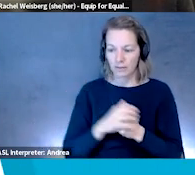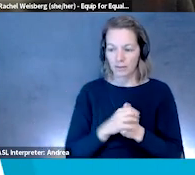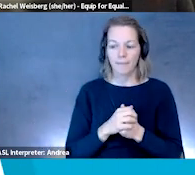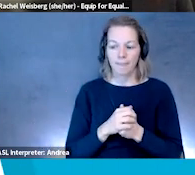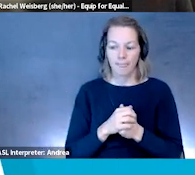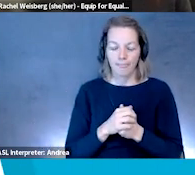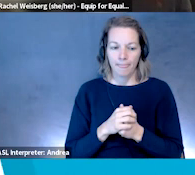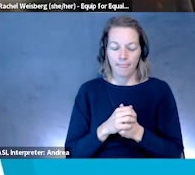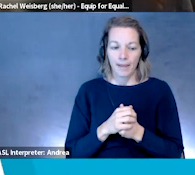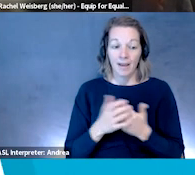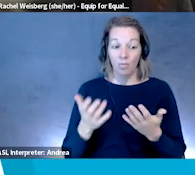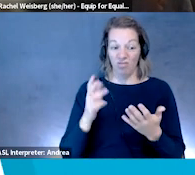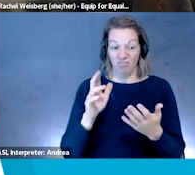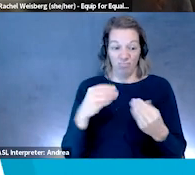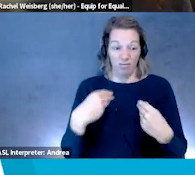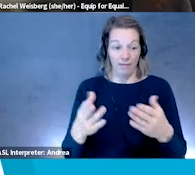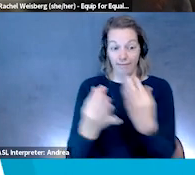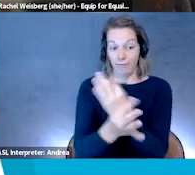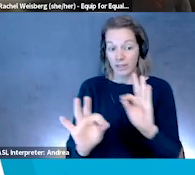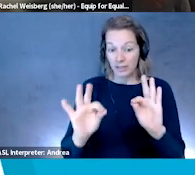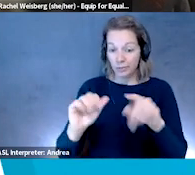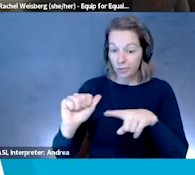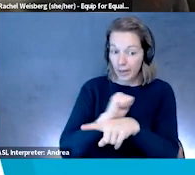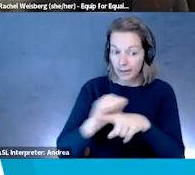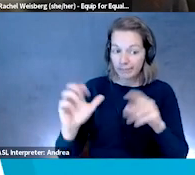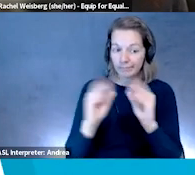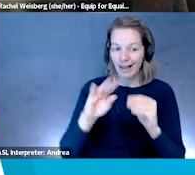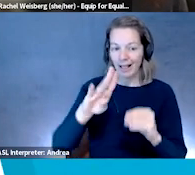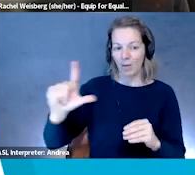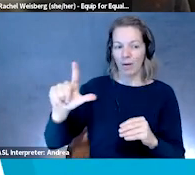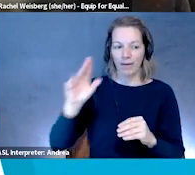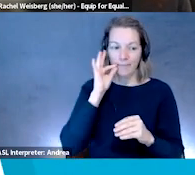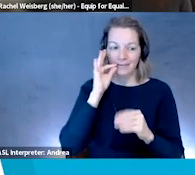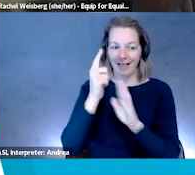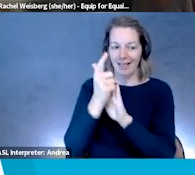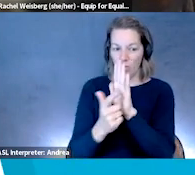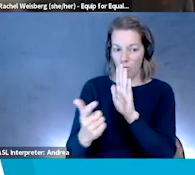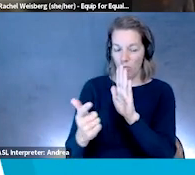RUBEN@EQUIP. AND WE HAVE TRAINING OR THE CANNIBIS LEGAL EXPUNGEMENT. MAYBE YOU HAVE BEEN TO A